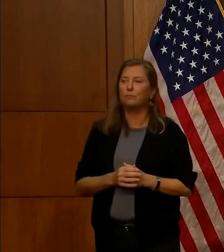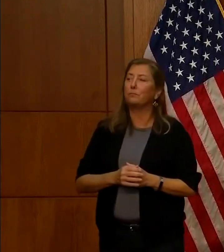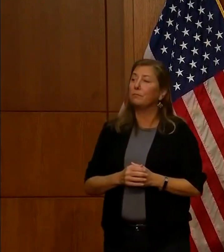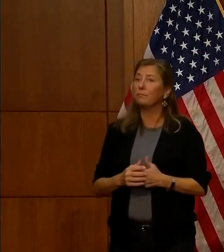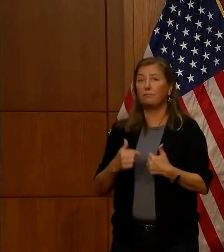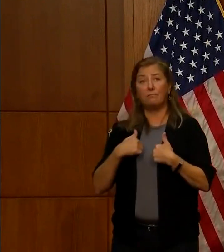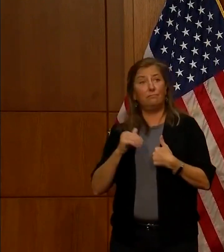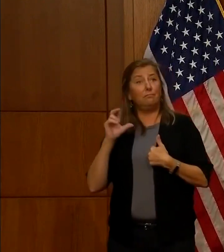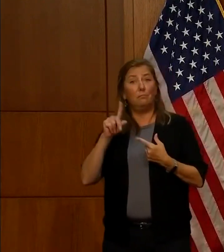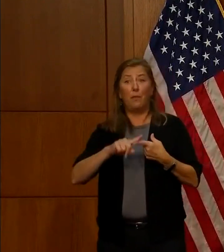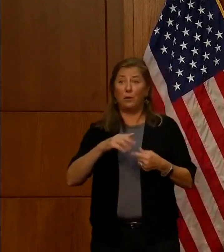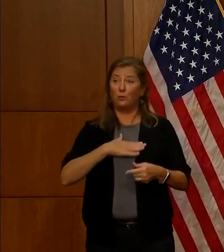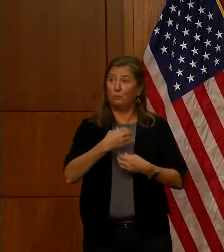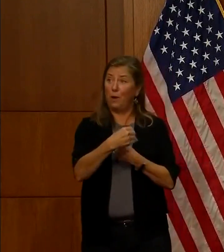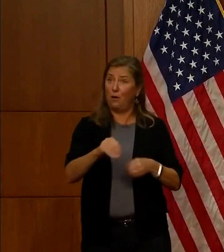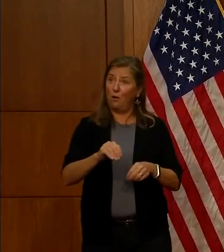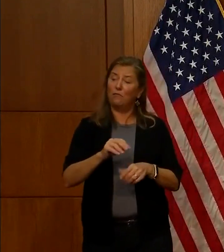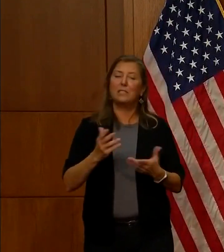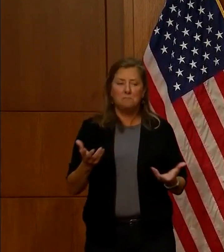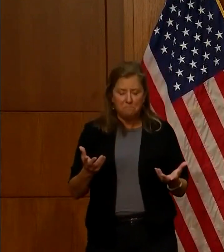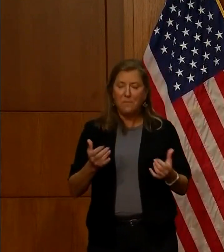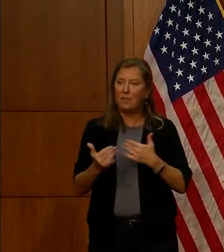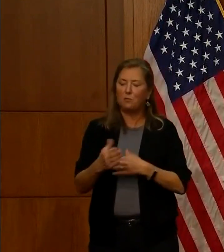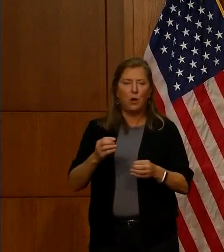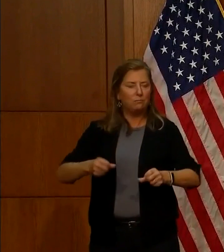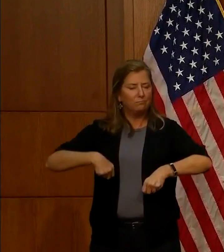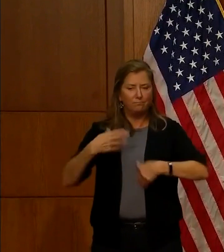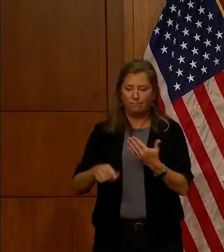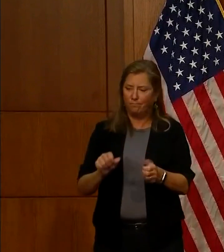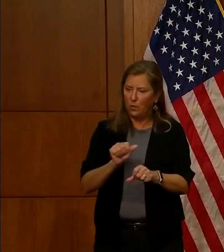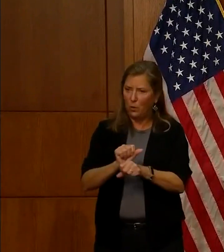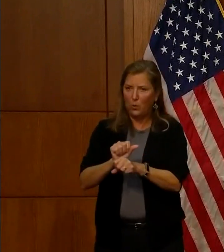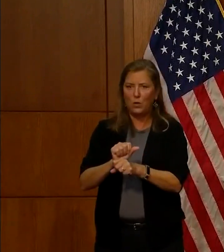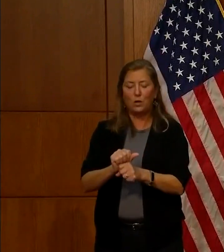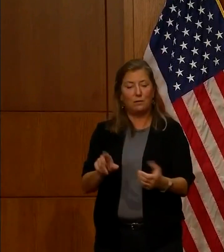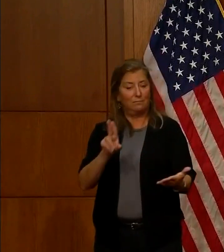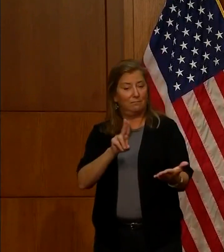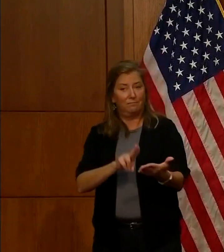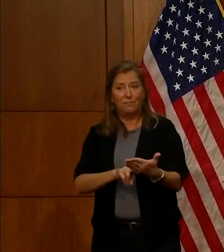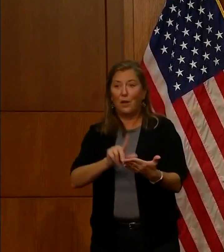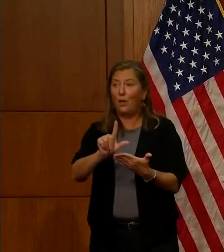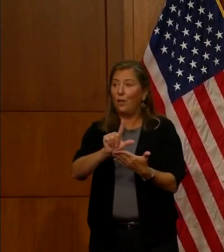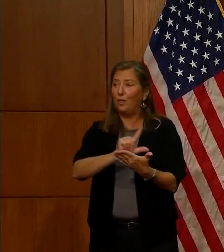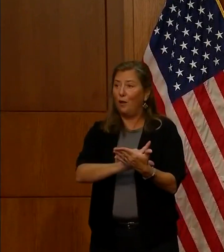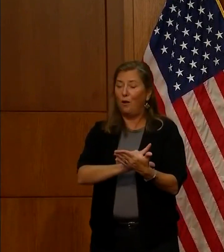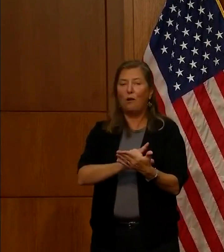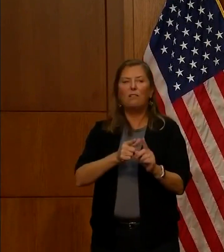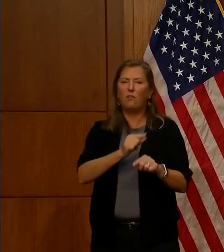CHOICES. NOW THAT I'M BACK IN THE OFFICE THIS MORNING I